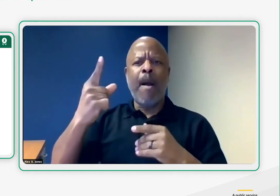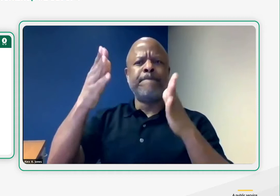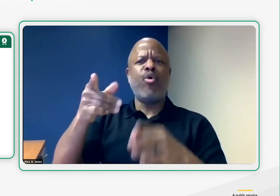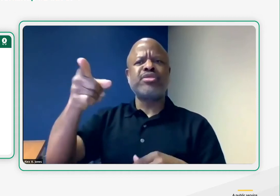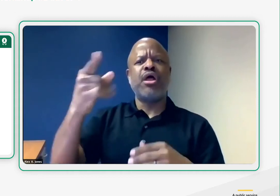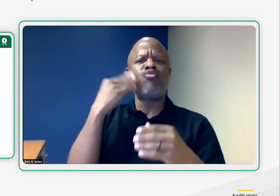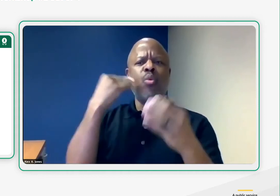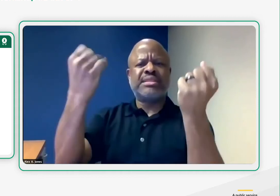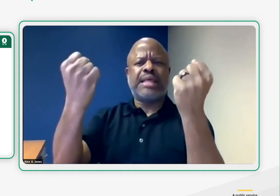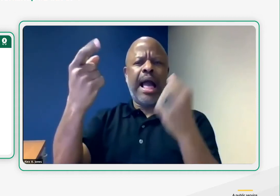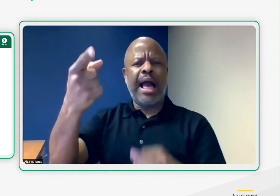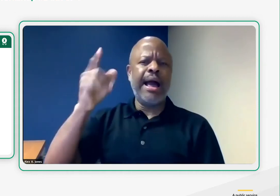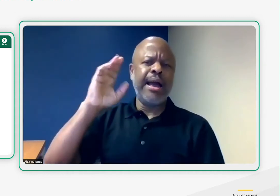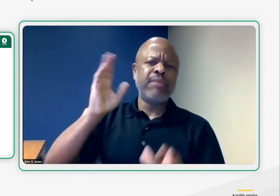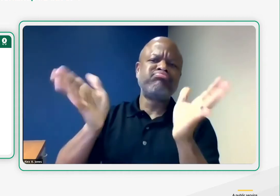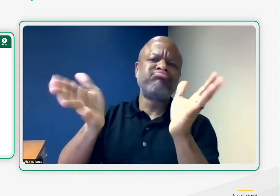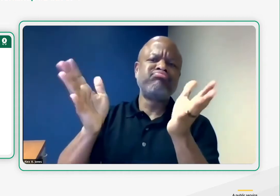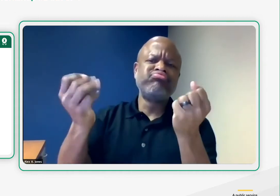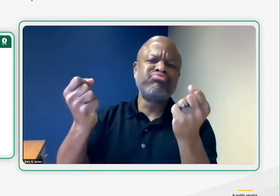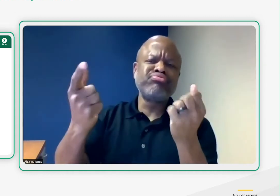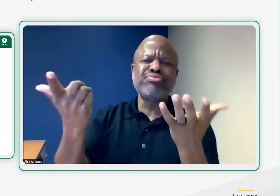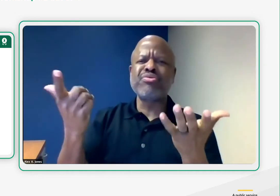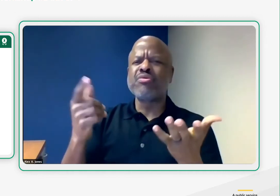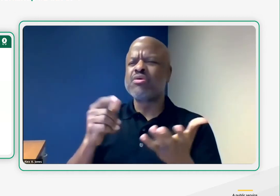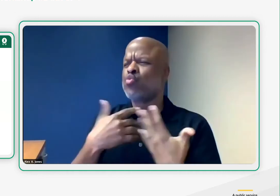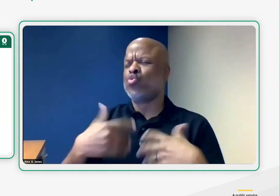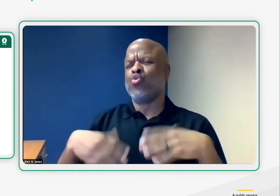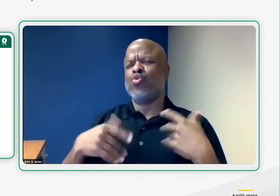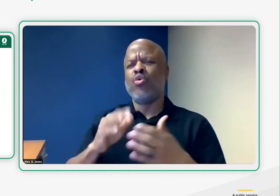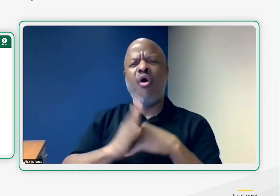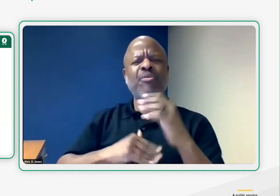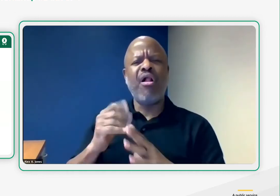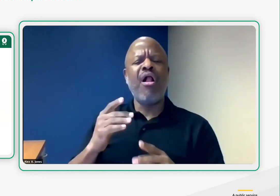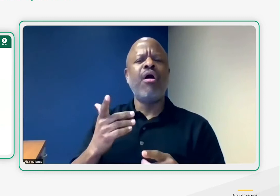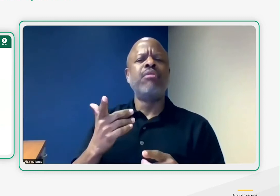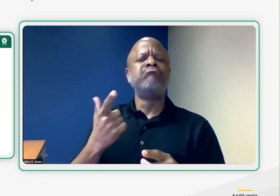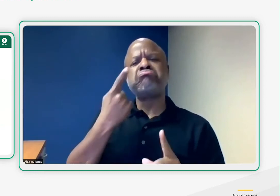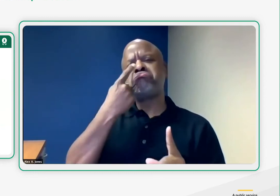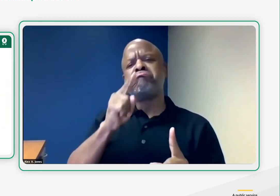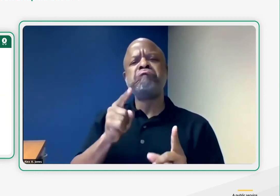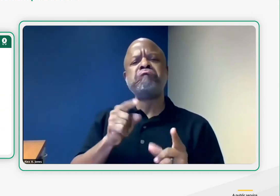And, actually, the Starbucks I went to a lot, there was someone there was learning sign language.